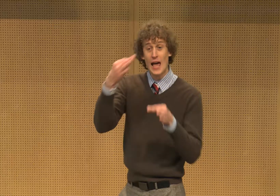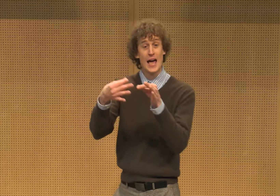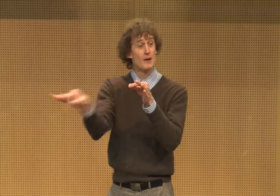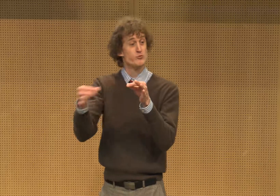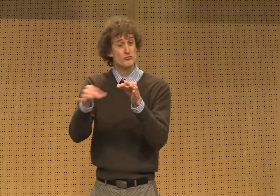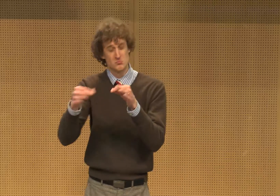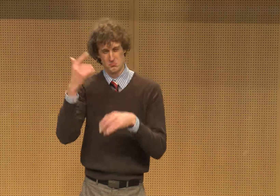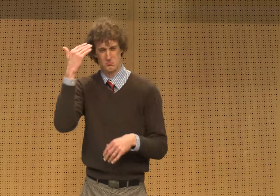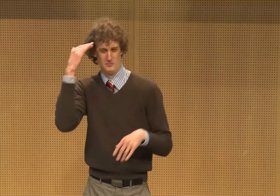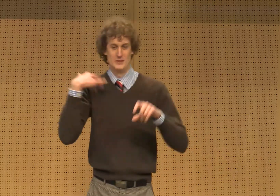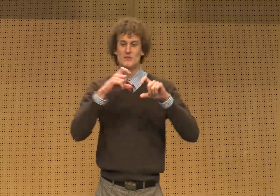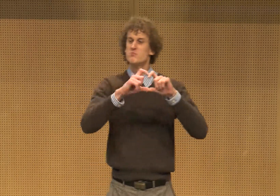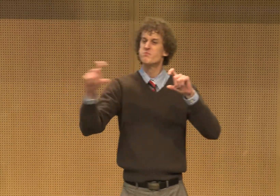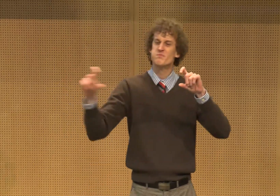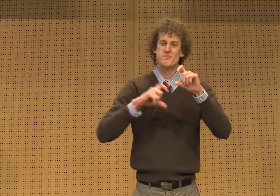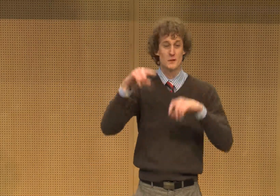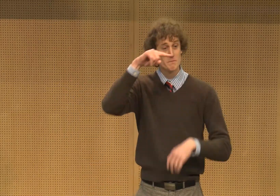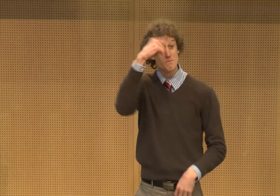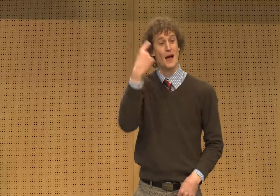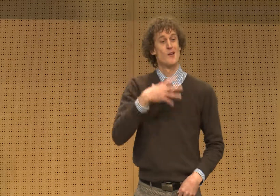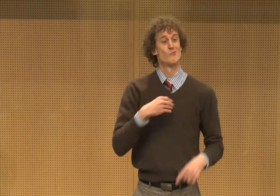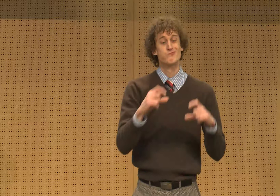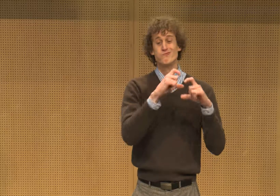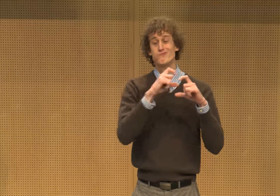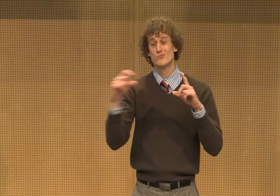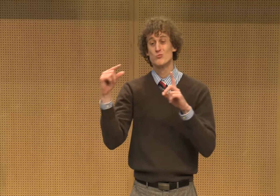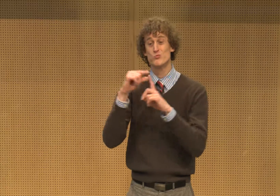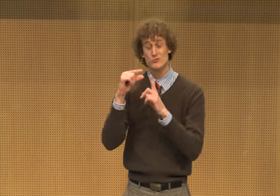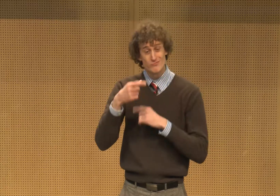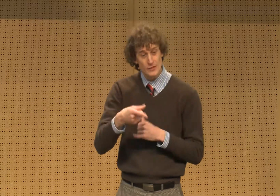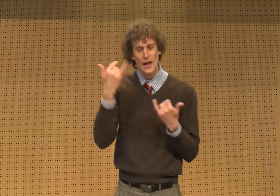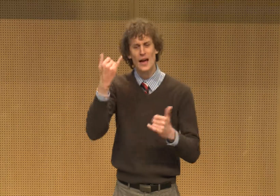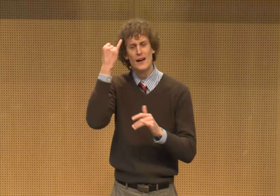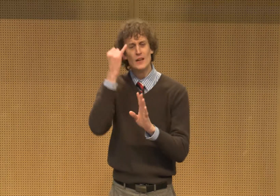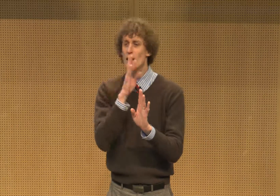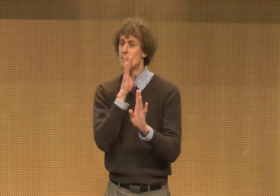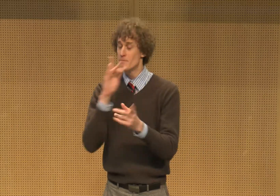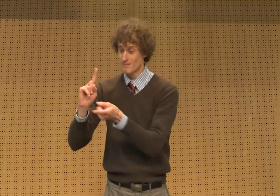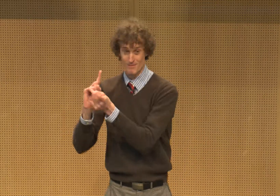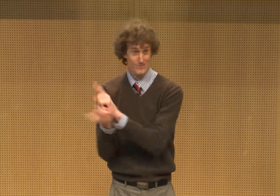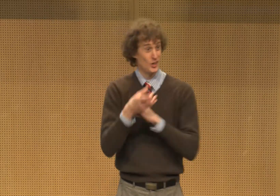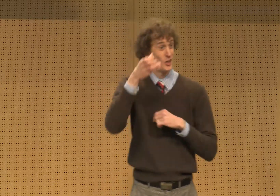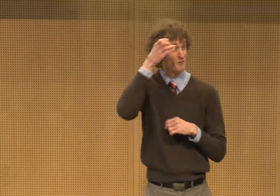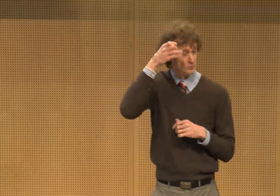Now captioning, you've known the black box with the white words for many years.